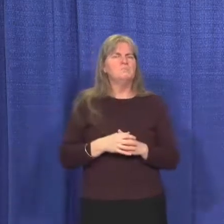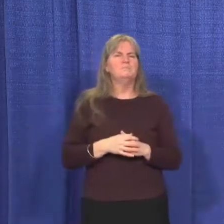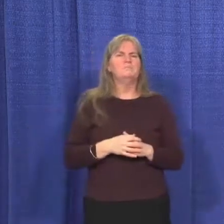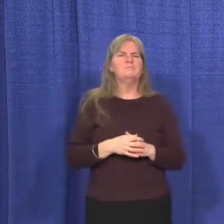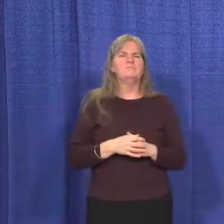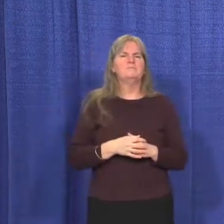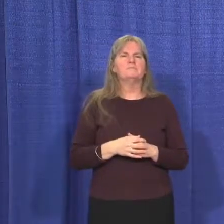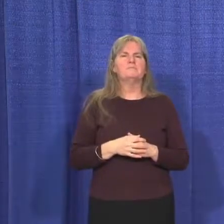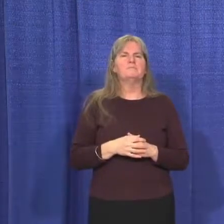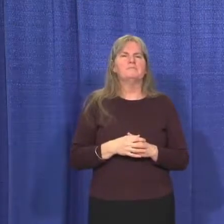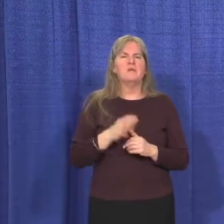at.